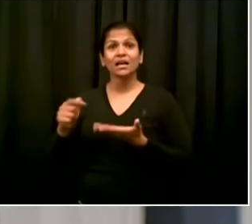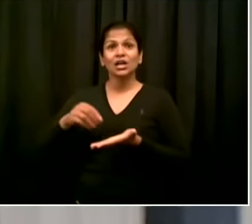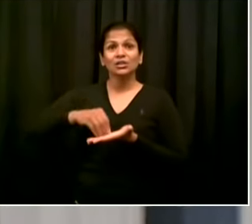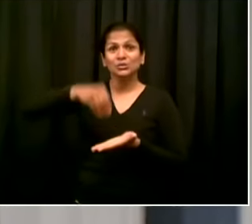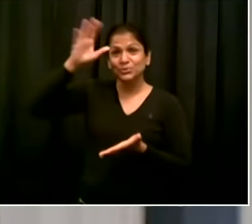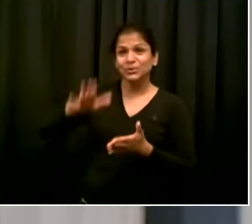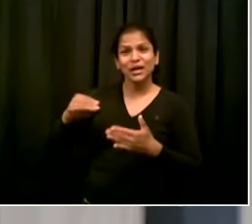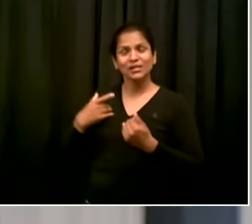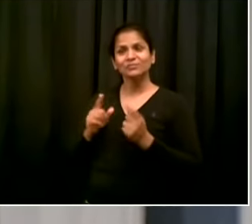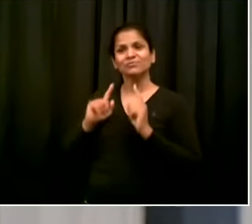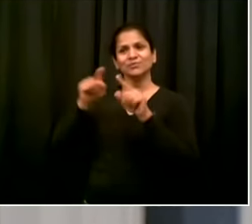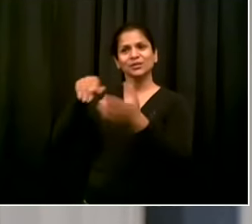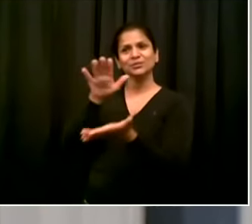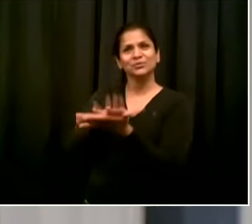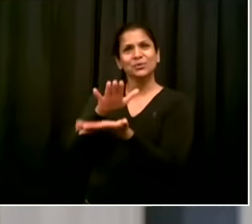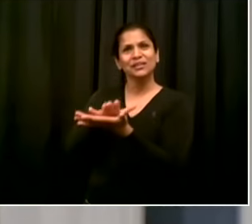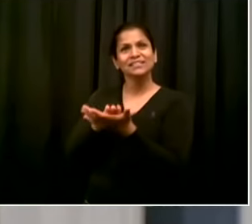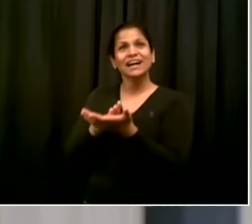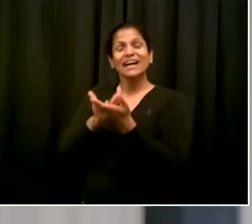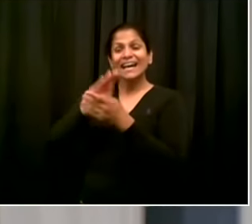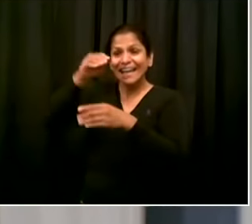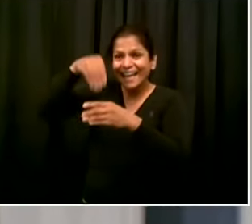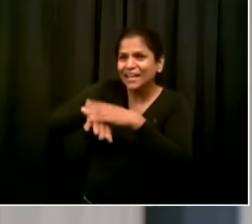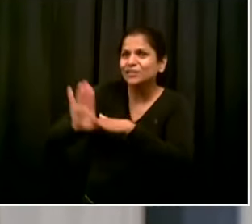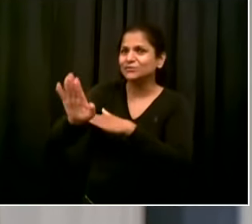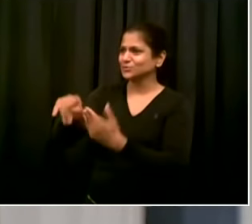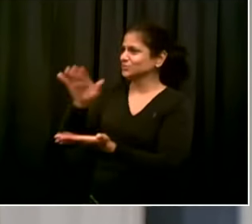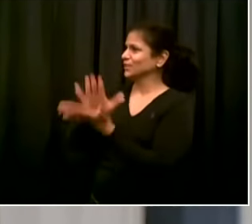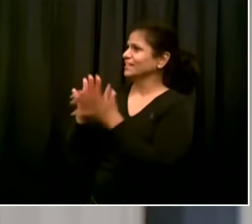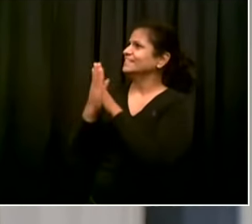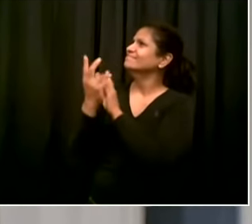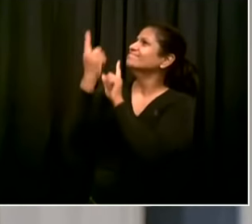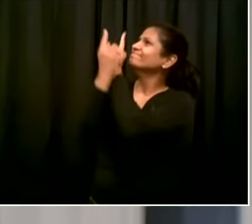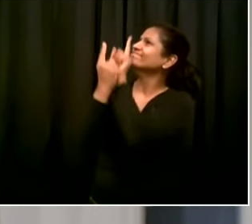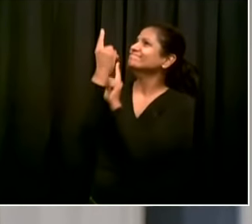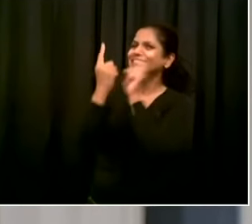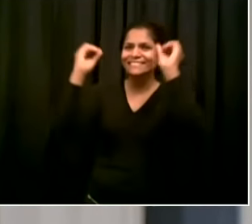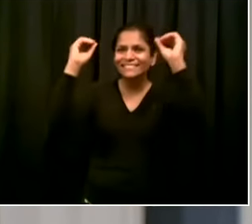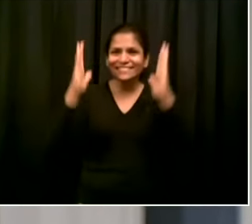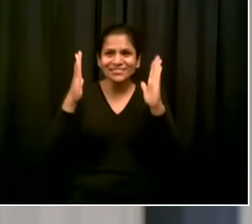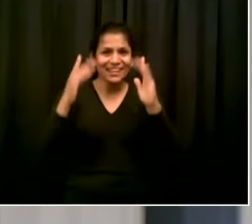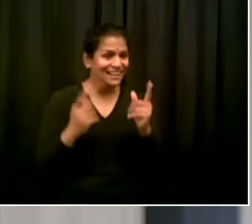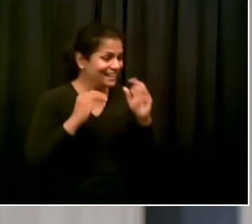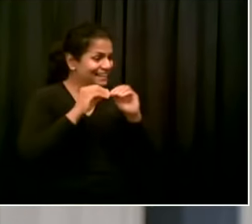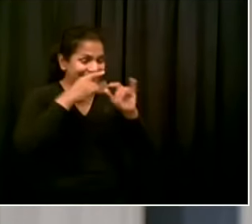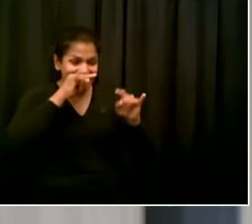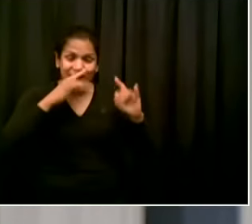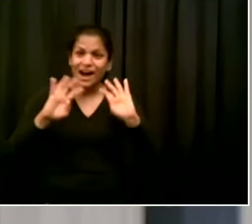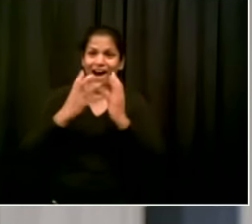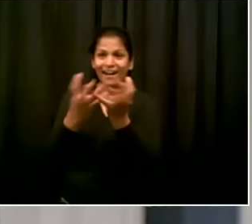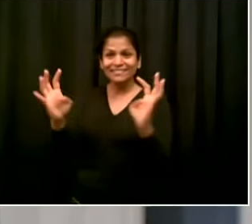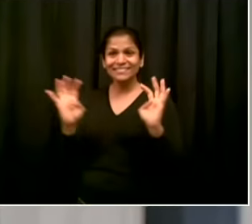UNMISTAKBLAE. IT WAS SUCH A JOYFUL REOPENING. SOMETHING I EXPERIENCED LAST WEEK AT A PRE- K